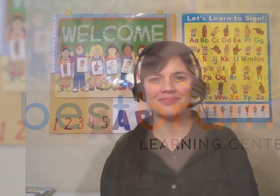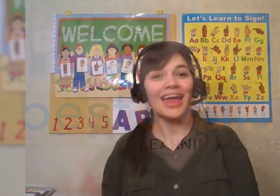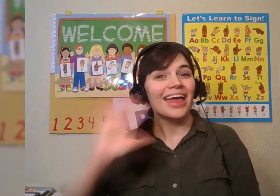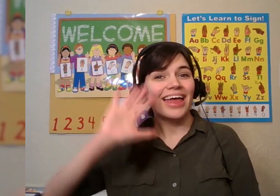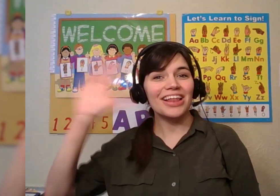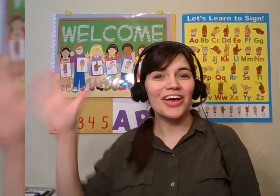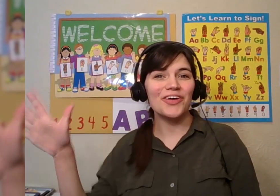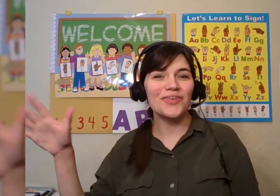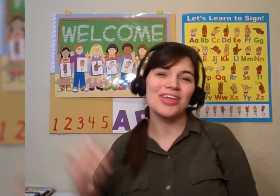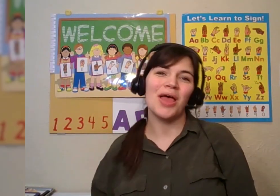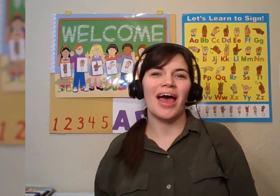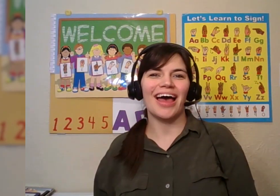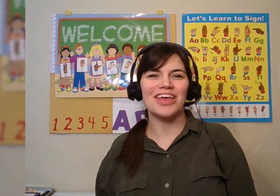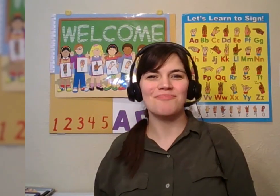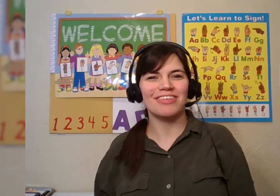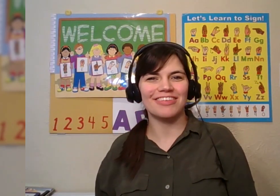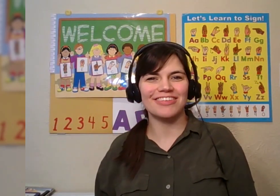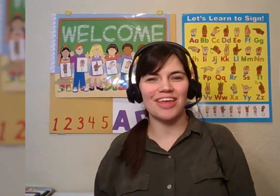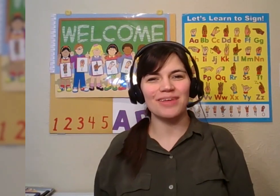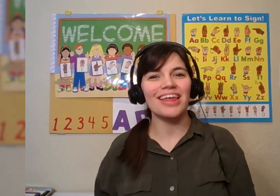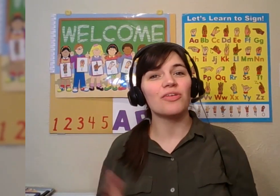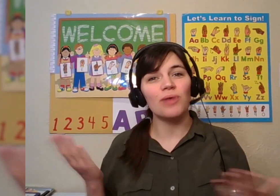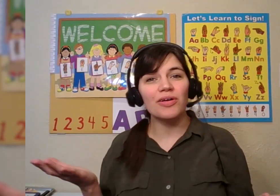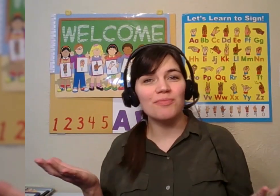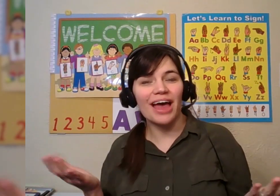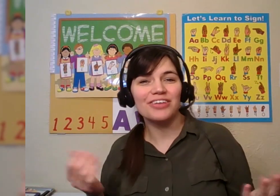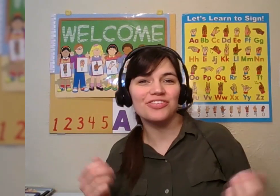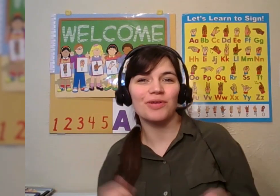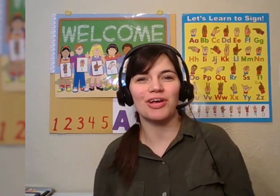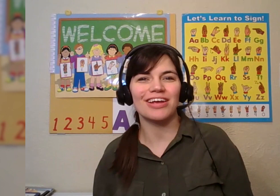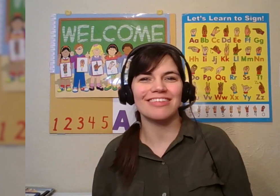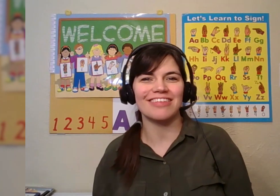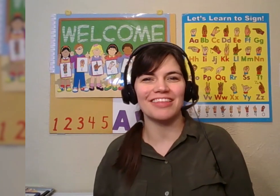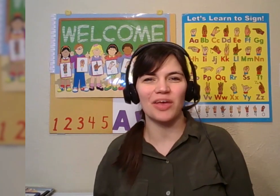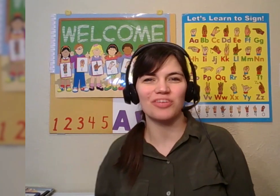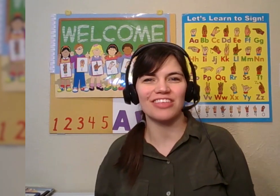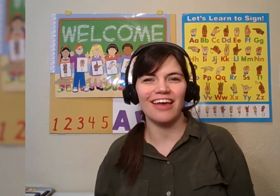Hello. I am Miss Stedman, and welcome back to American Sign Language class.